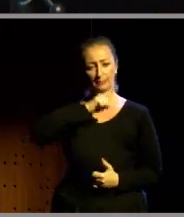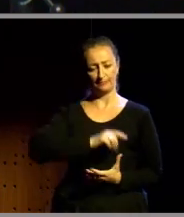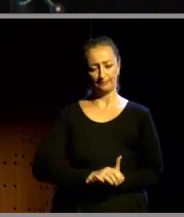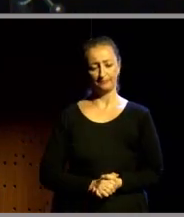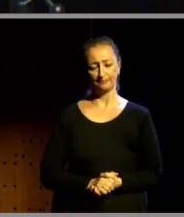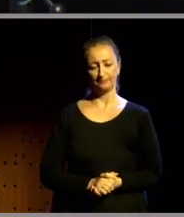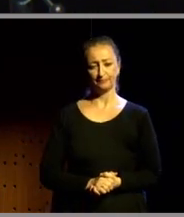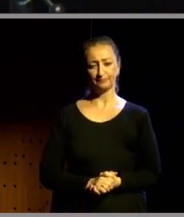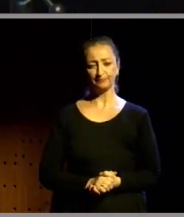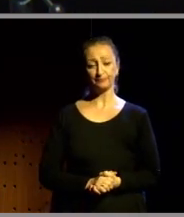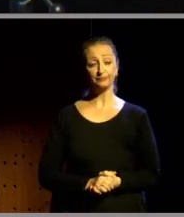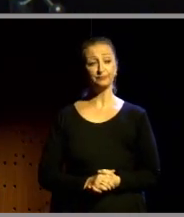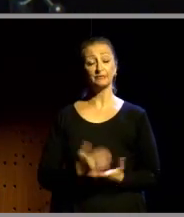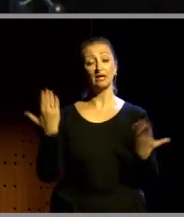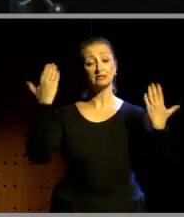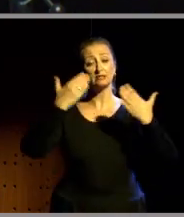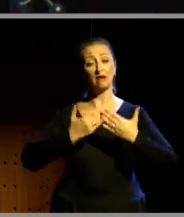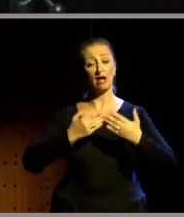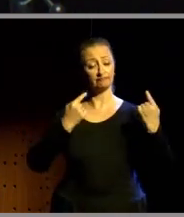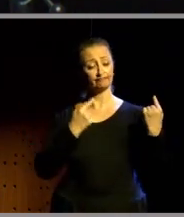And these awards signal our fundamental